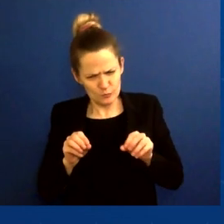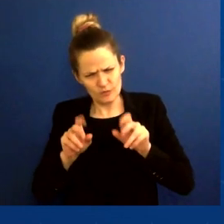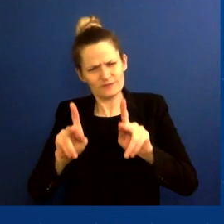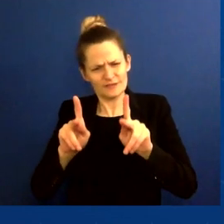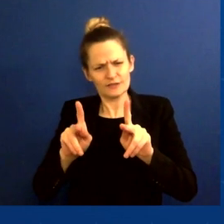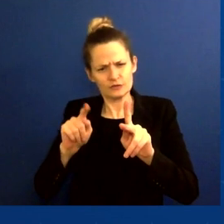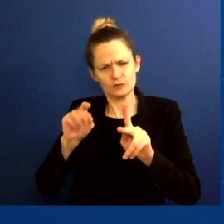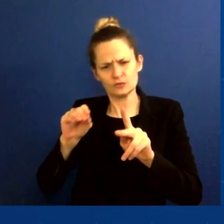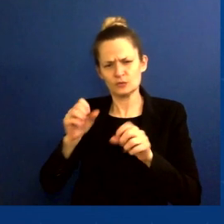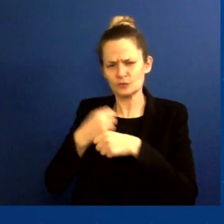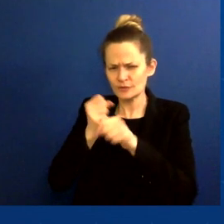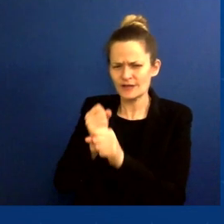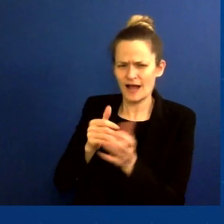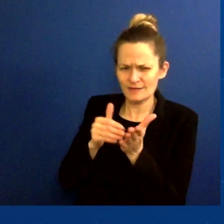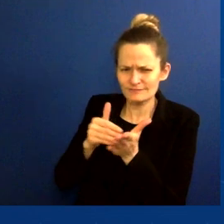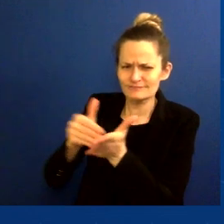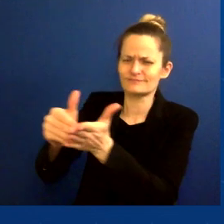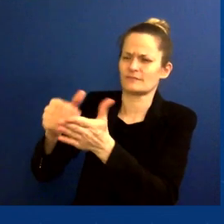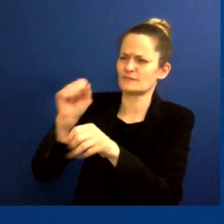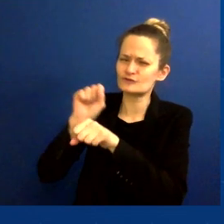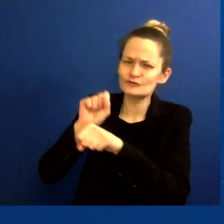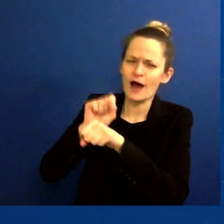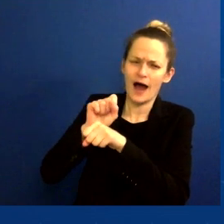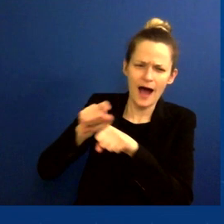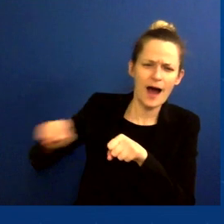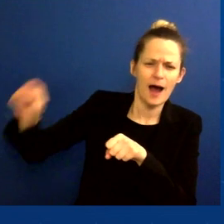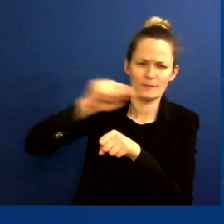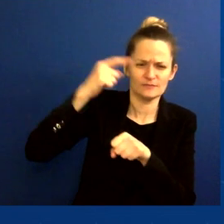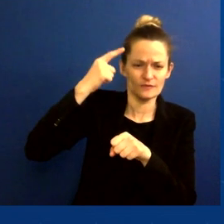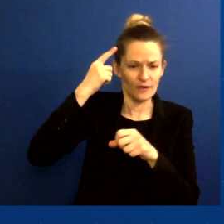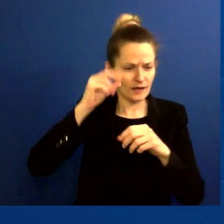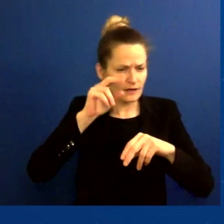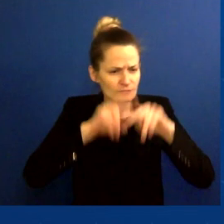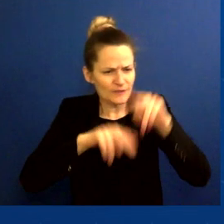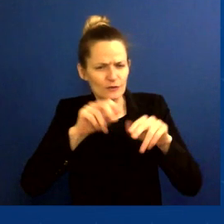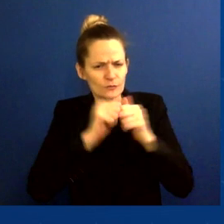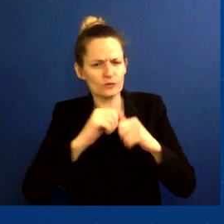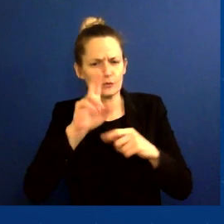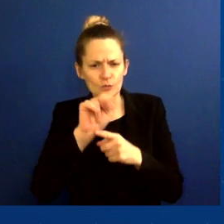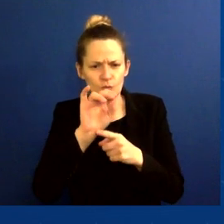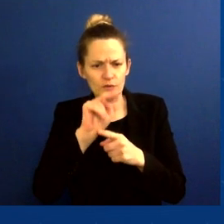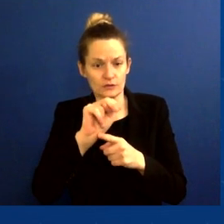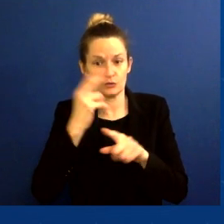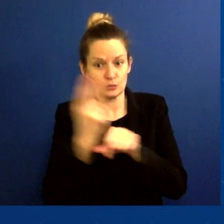built with federal dollars. And this is a historic win for working people all across this country.